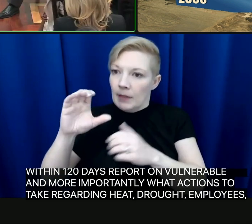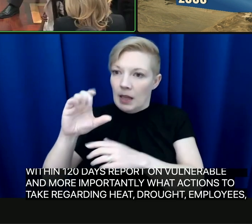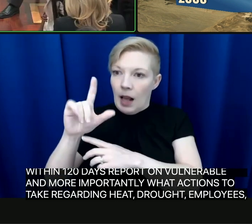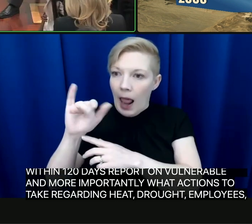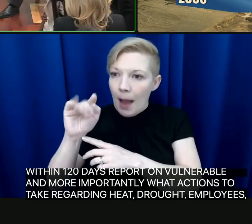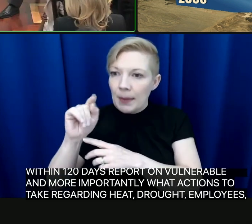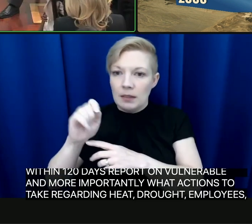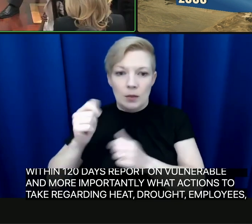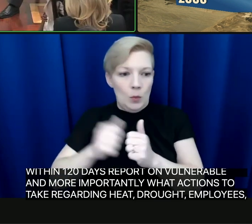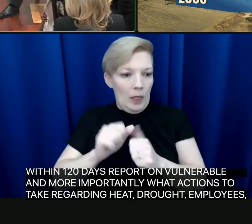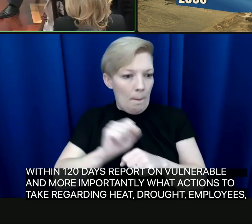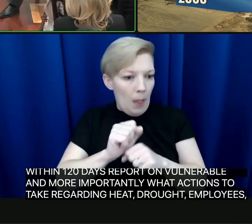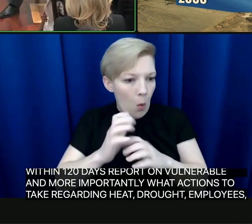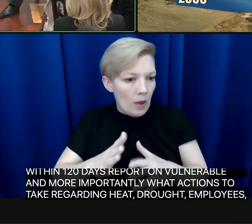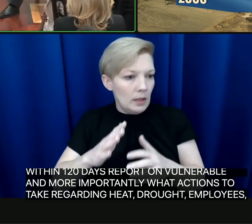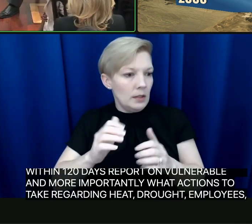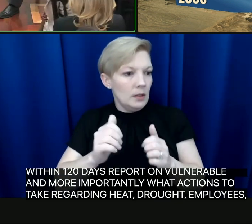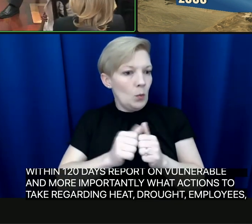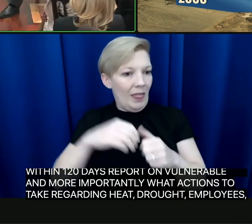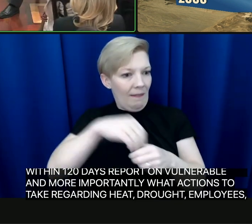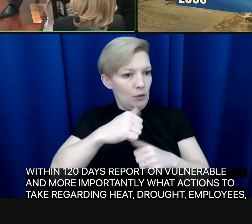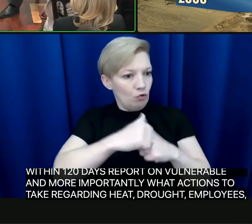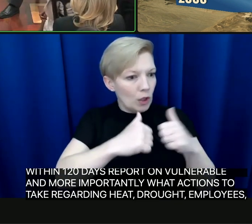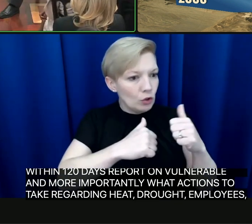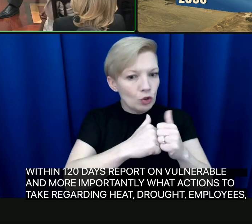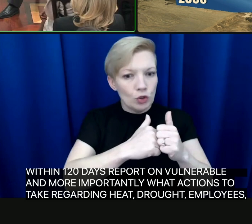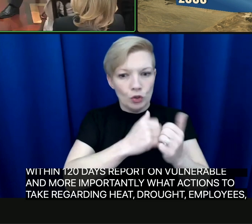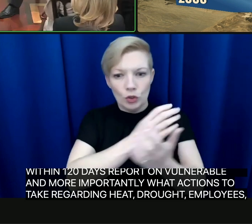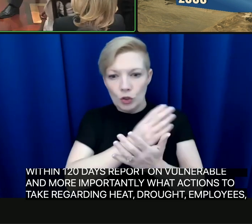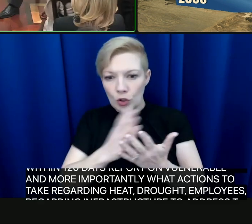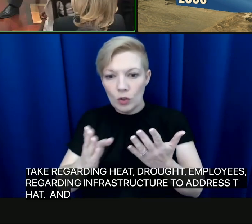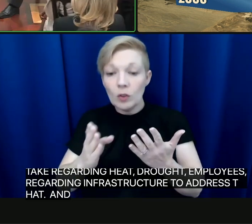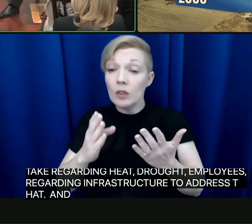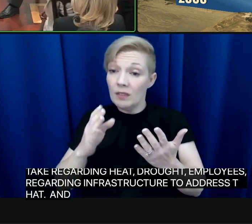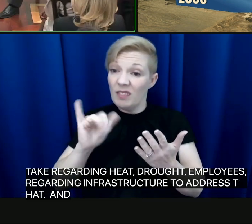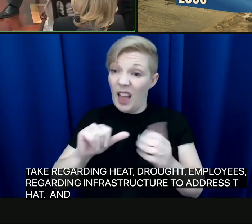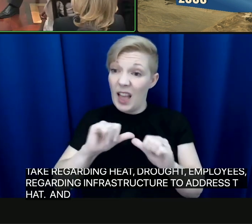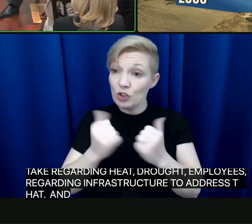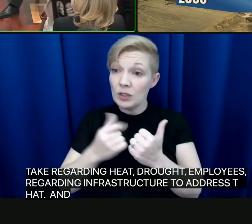And so agencies executed on that work in 2021.